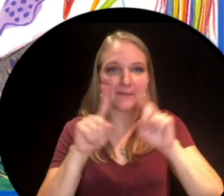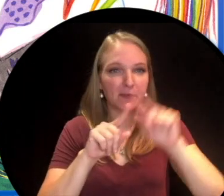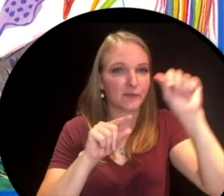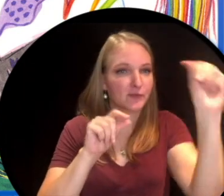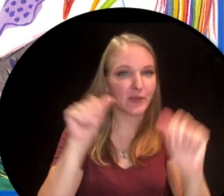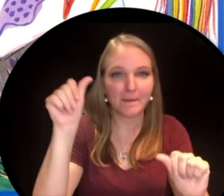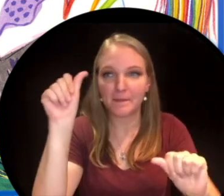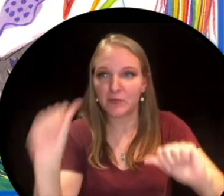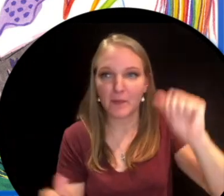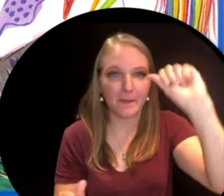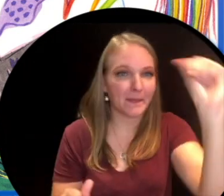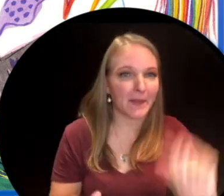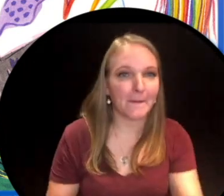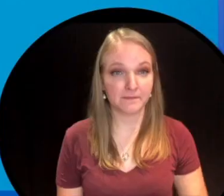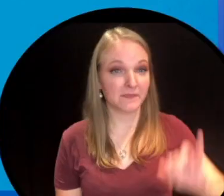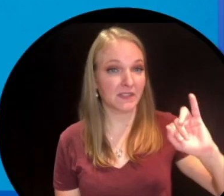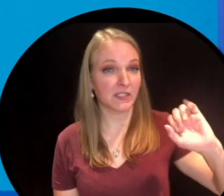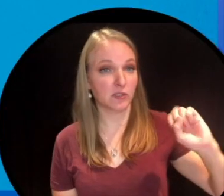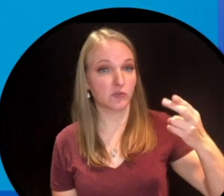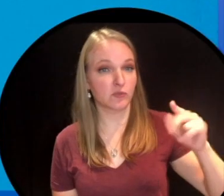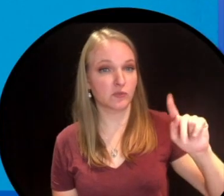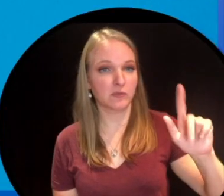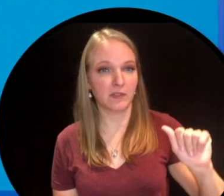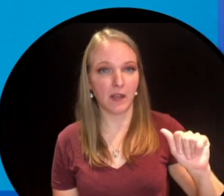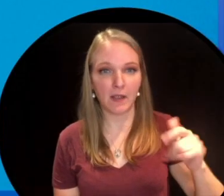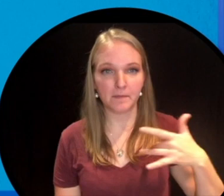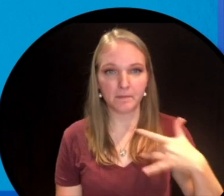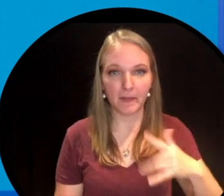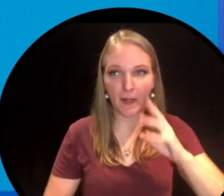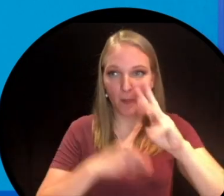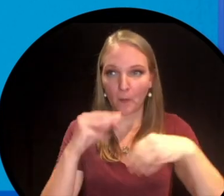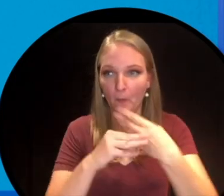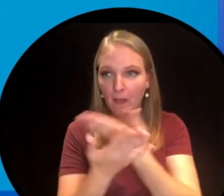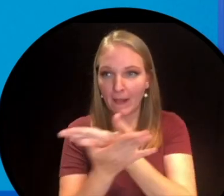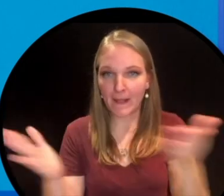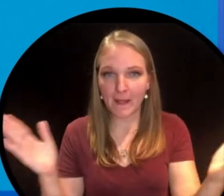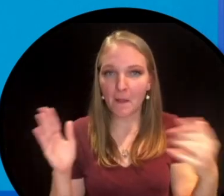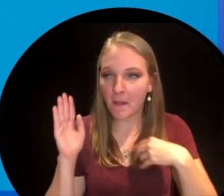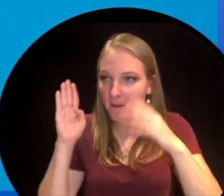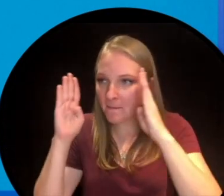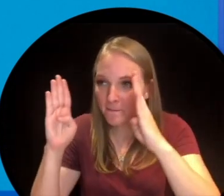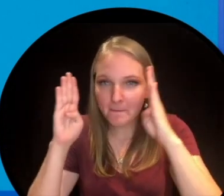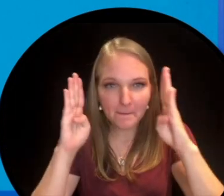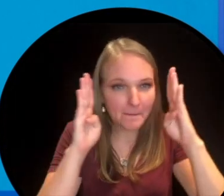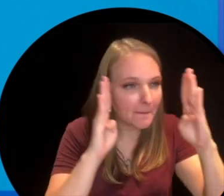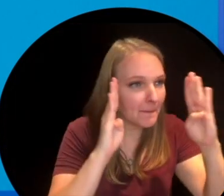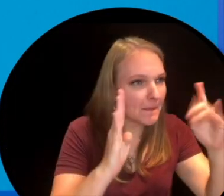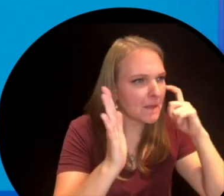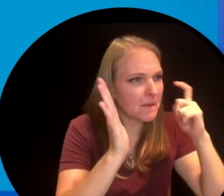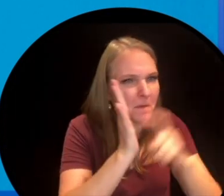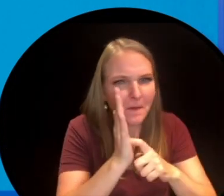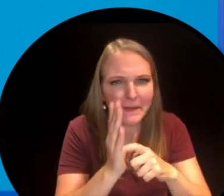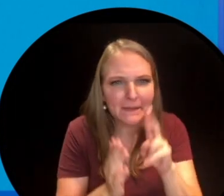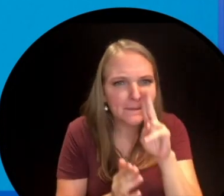we see in nature. Ishta pays close attention to the world around her. She notices